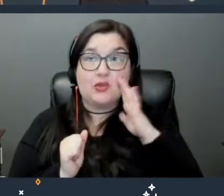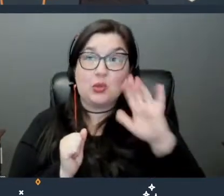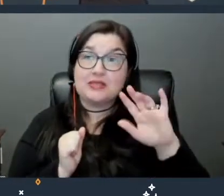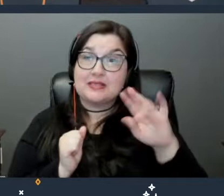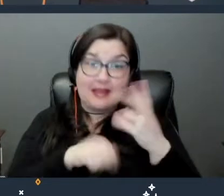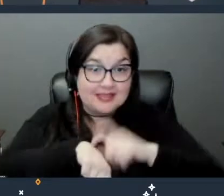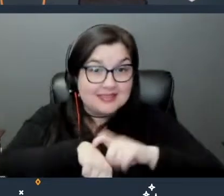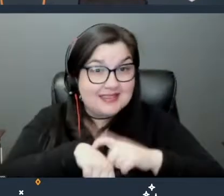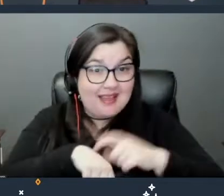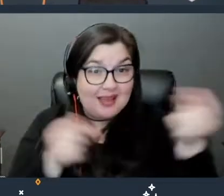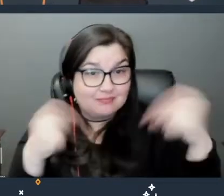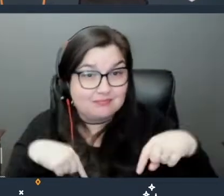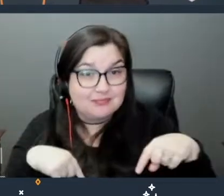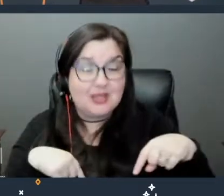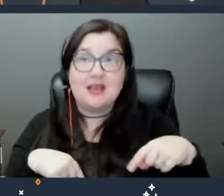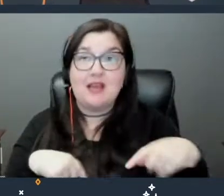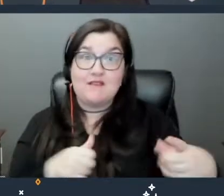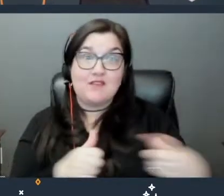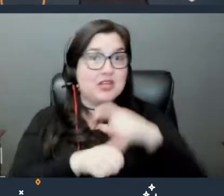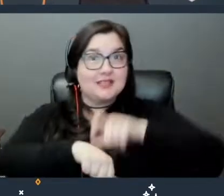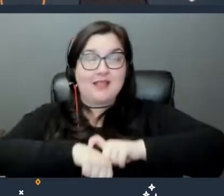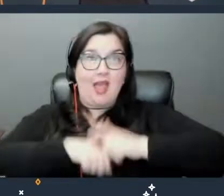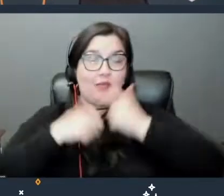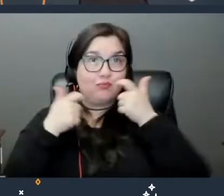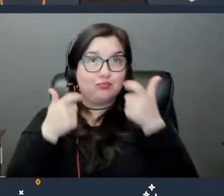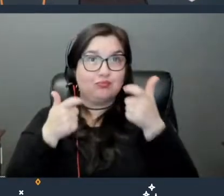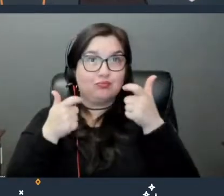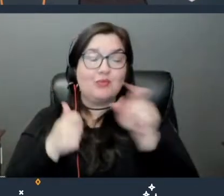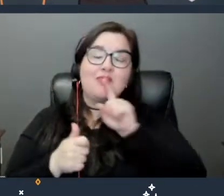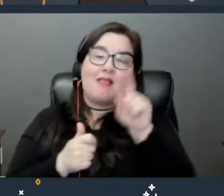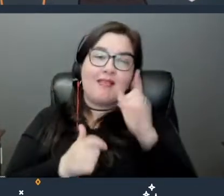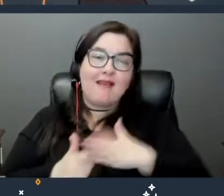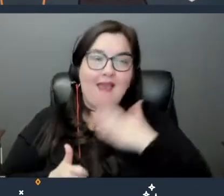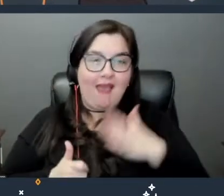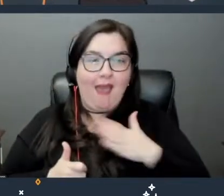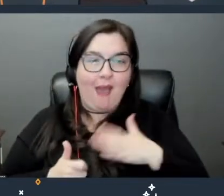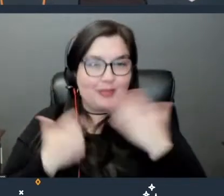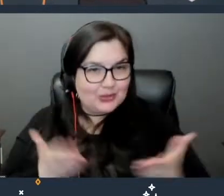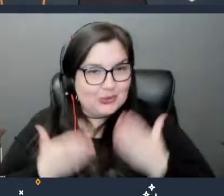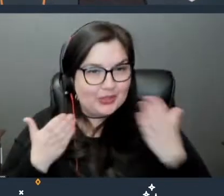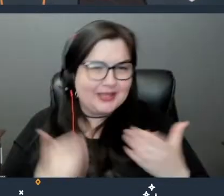And if you're tuning in for the first time, then we're very happy to have you here. Thanks for joining. For nostalgia sake,